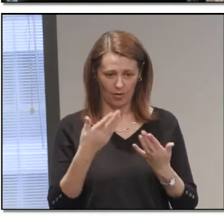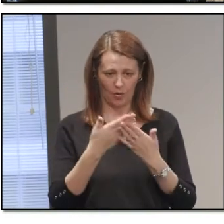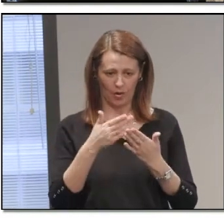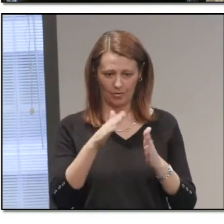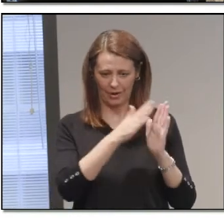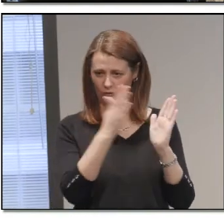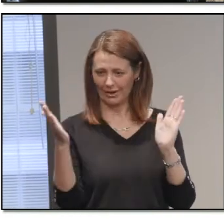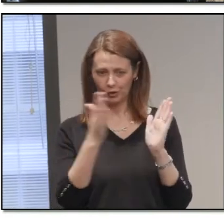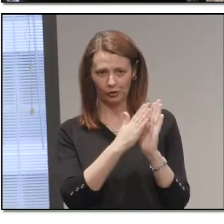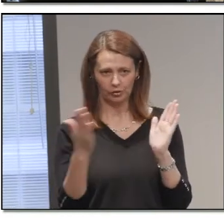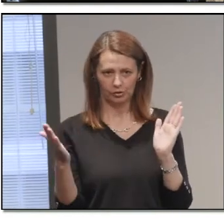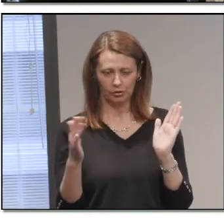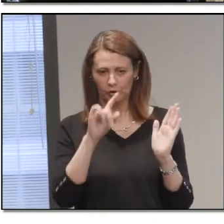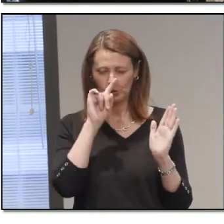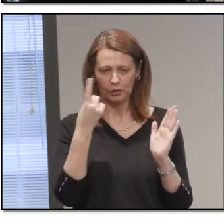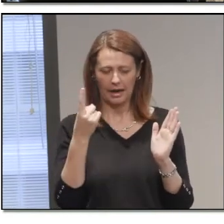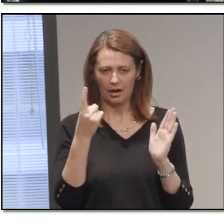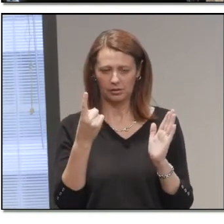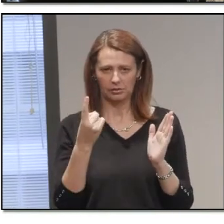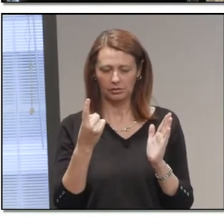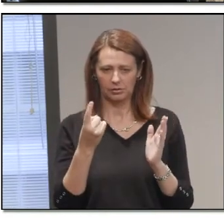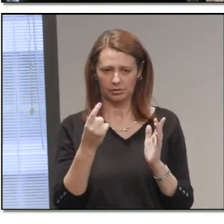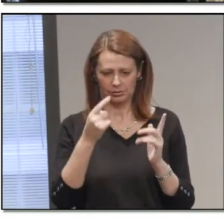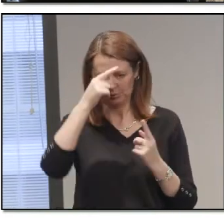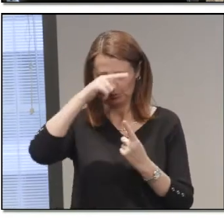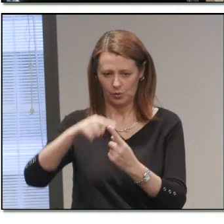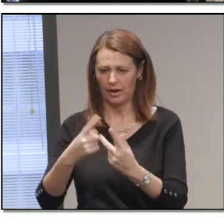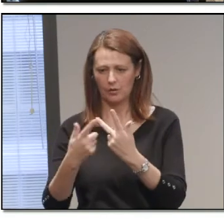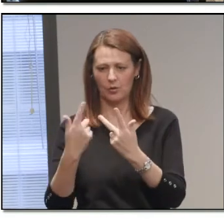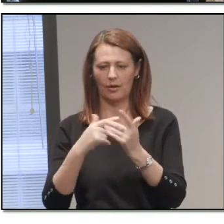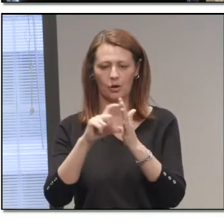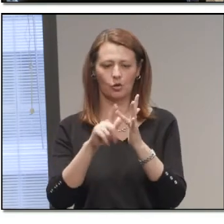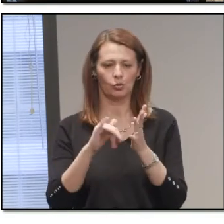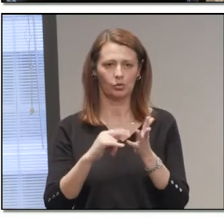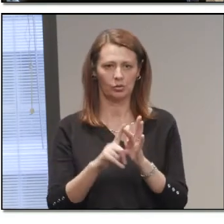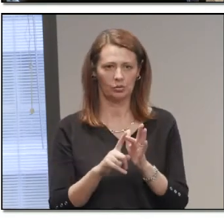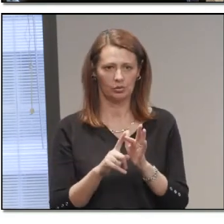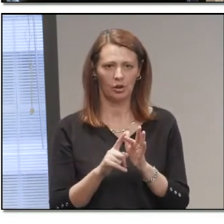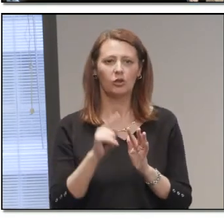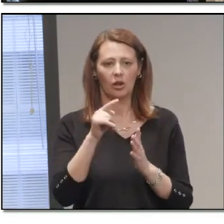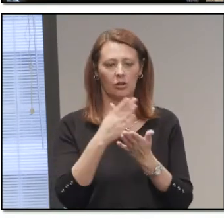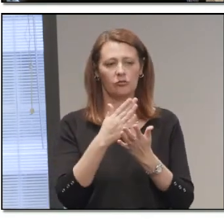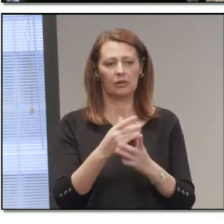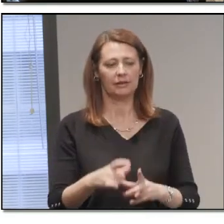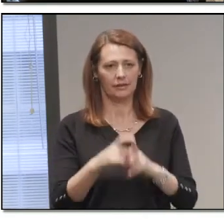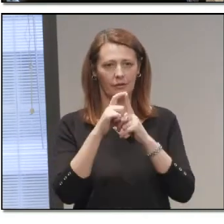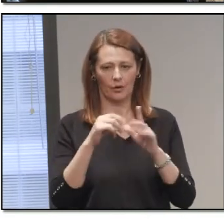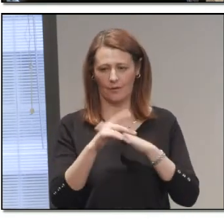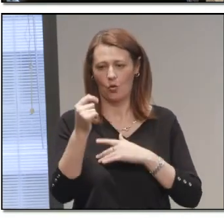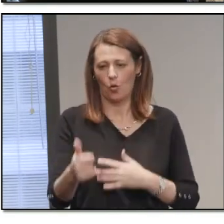range you cannot extrapolate to other doses. So, these are difficulties that occur in early life.